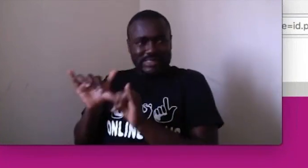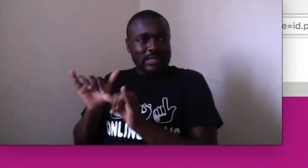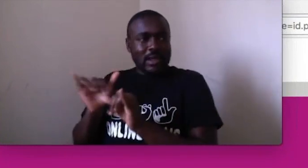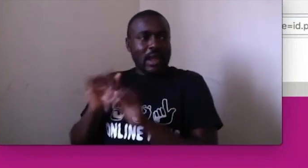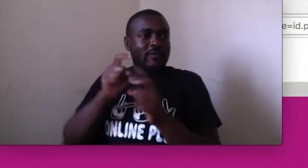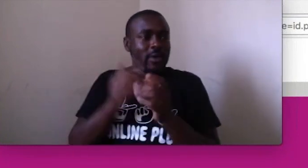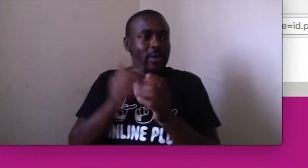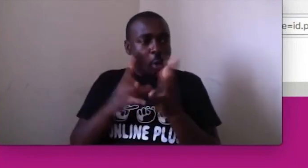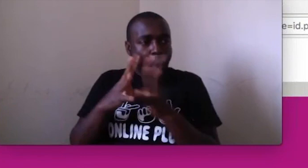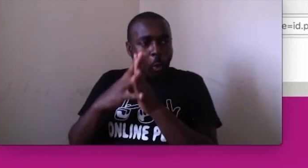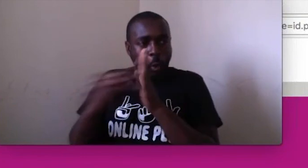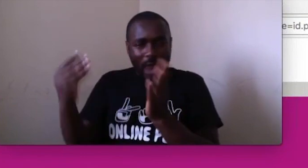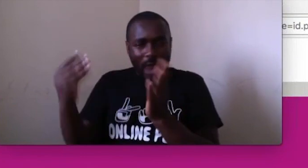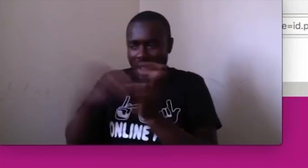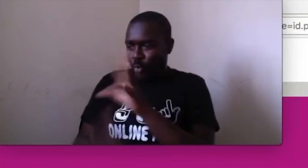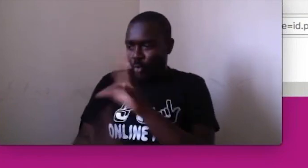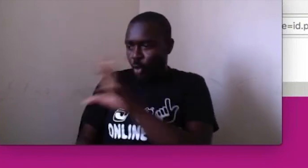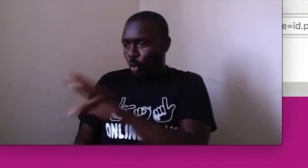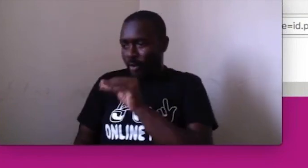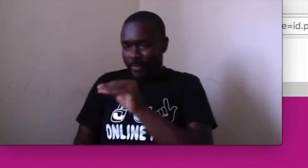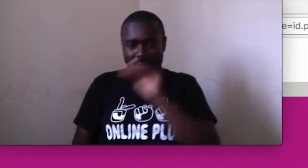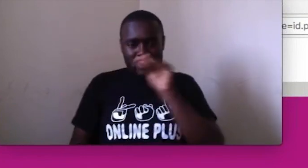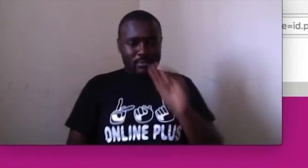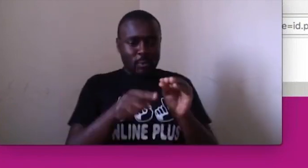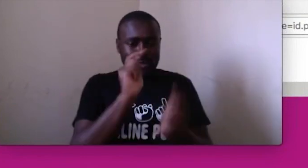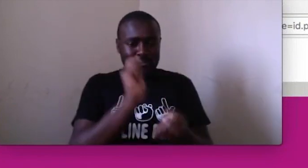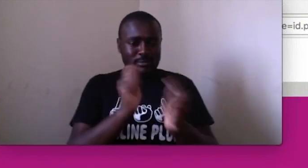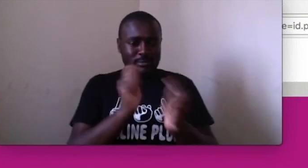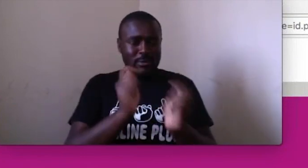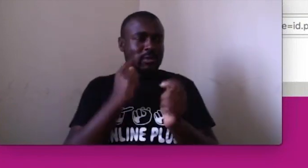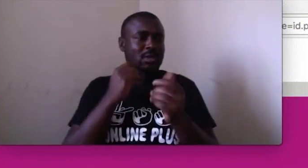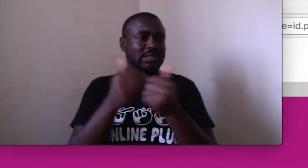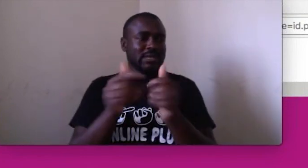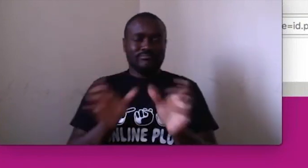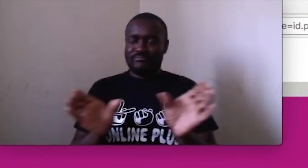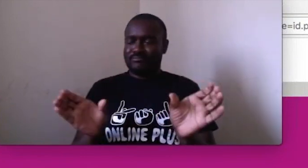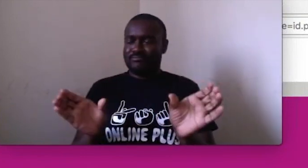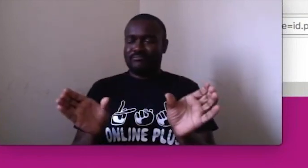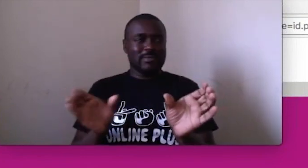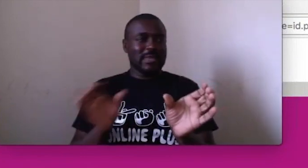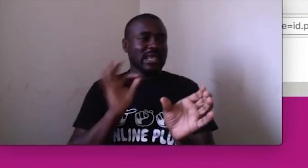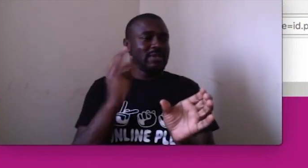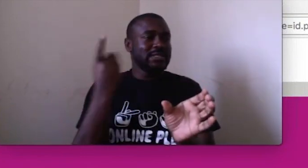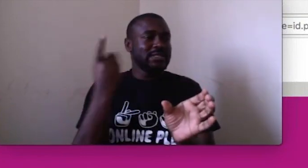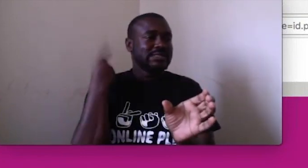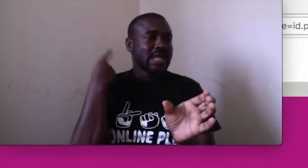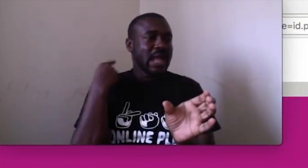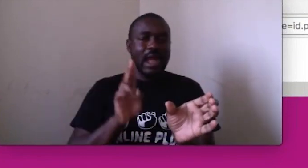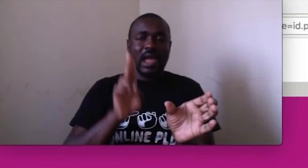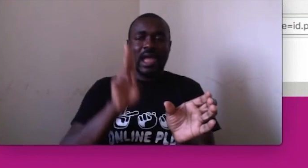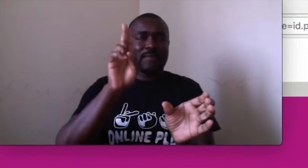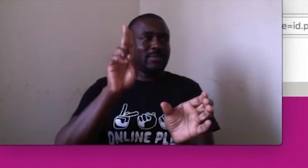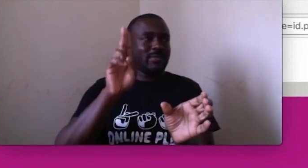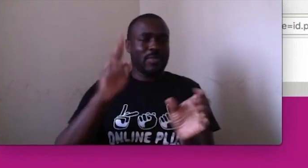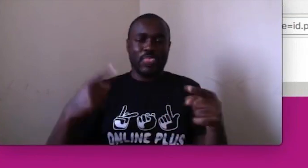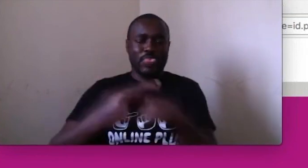you know it was very sensitive because you what I did was to copy it somewhere differently and change it